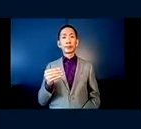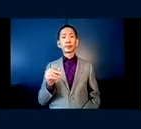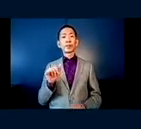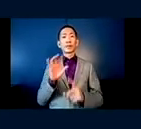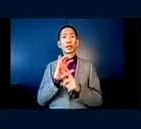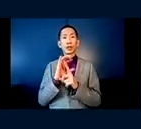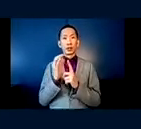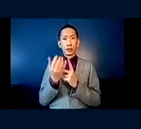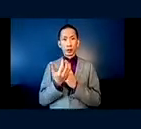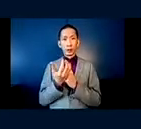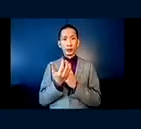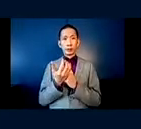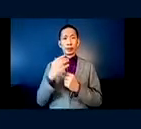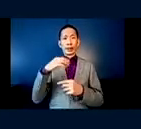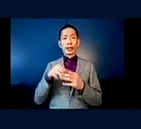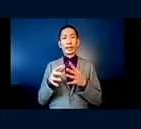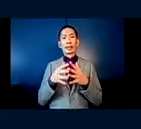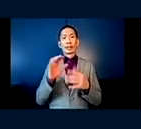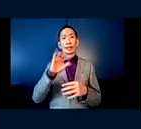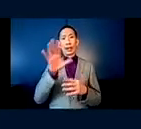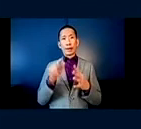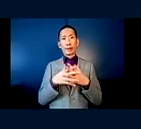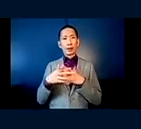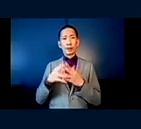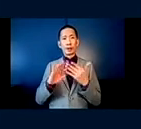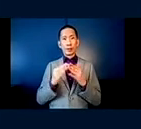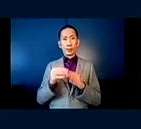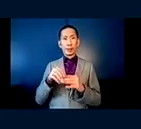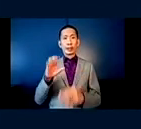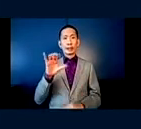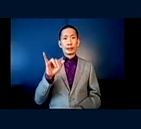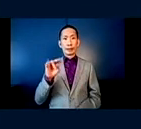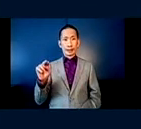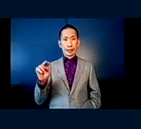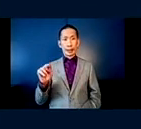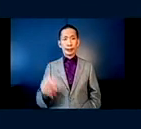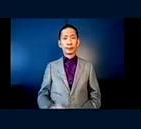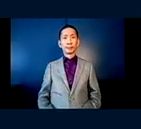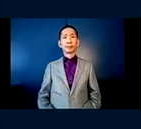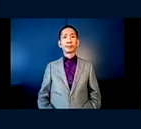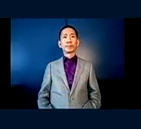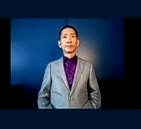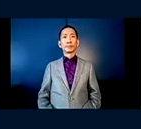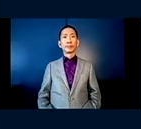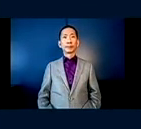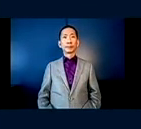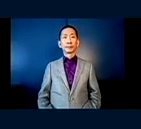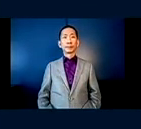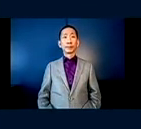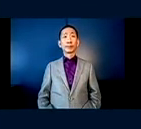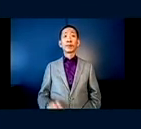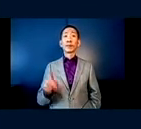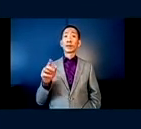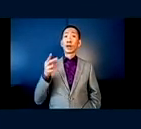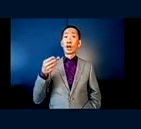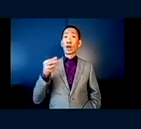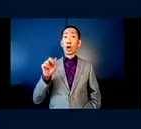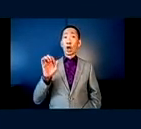HISTORY, LOCAL EXPERIENCES, AND THE CULTURE IN THE AFRICAN AMERICAN COMMUNITY IN CINCINNATI. NEXT SLIDE.